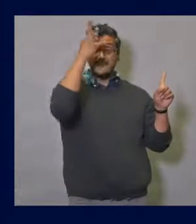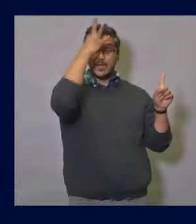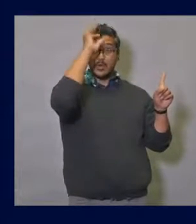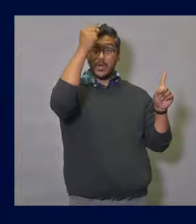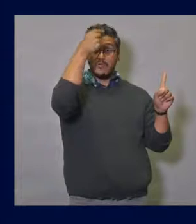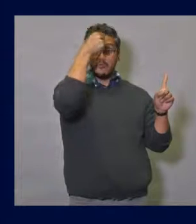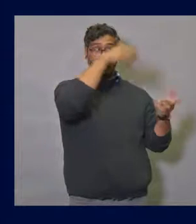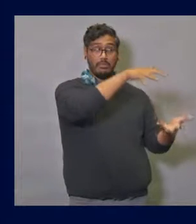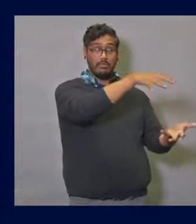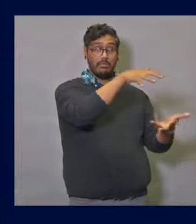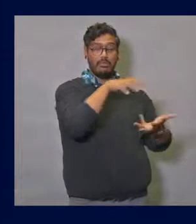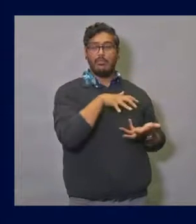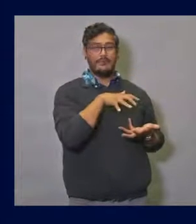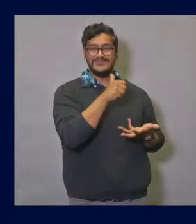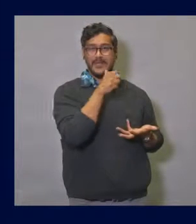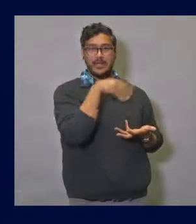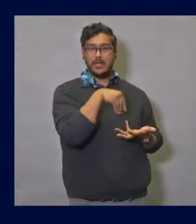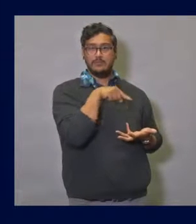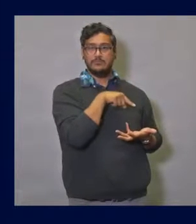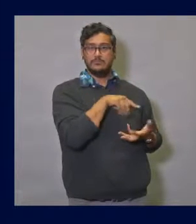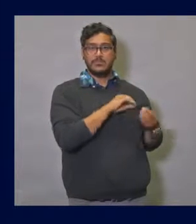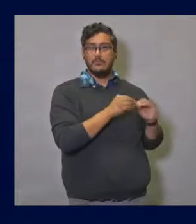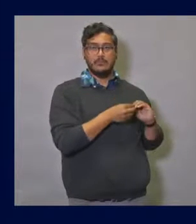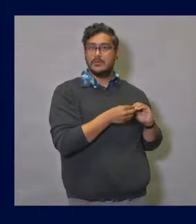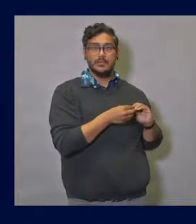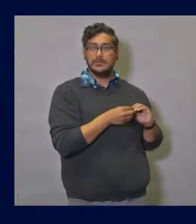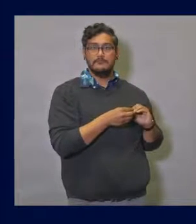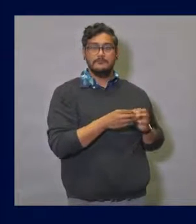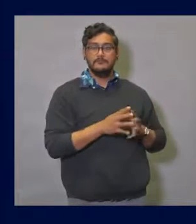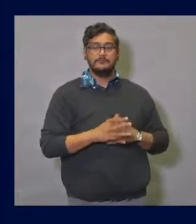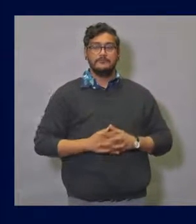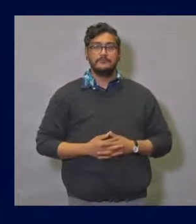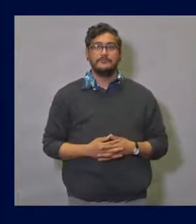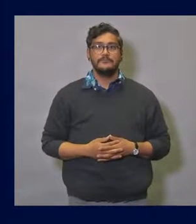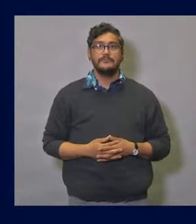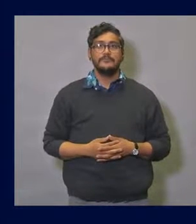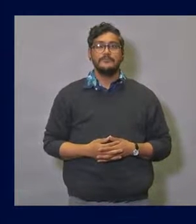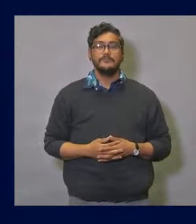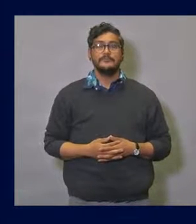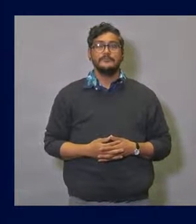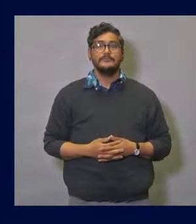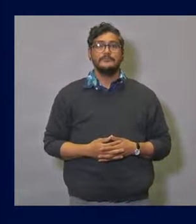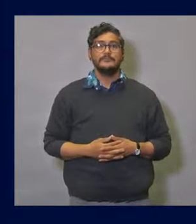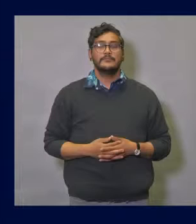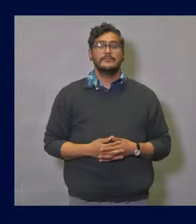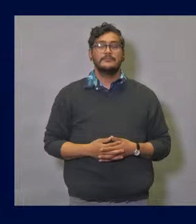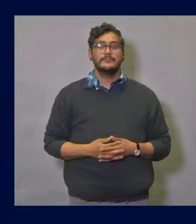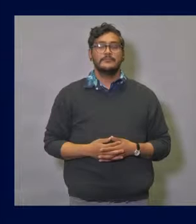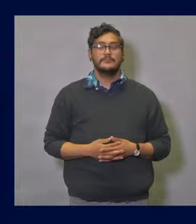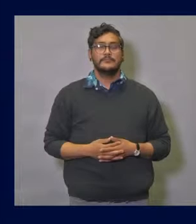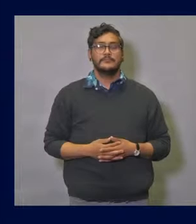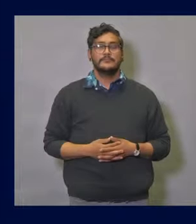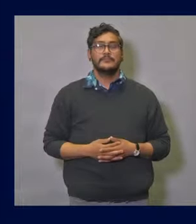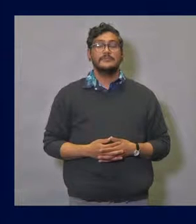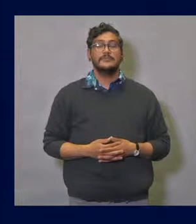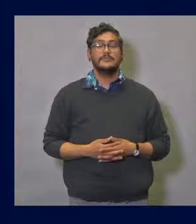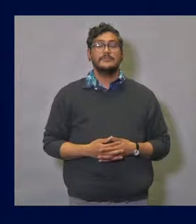ANGELES PARA ESTA SEMANA. ESTA TABLA NO INCLUYE LAS DOSIS